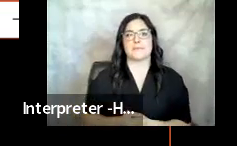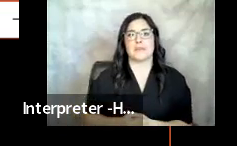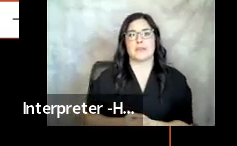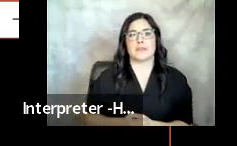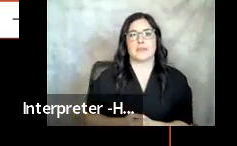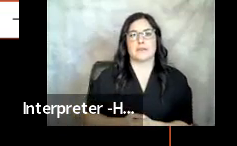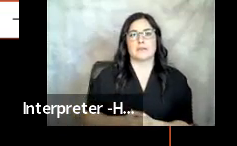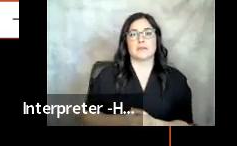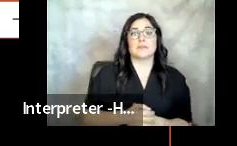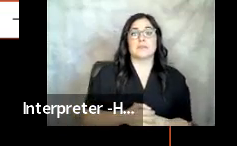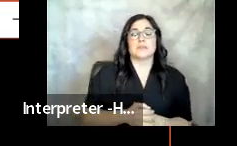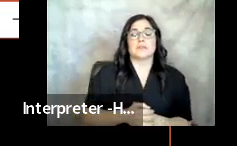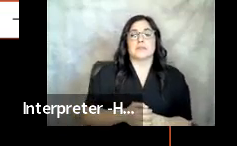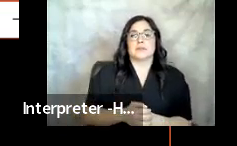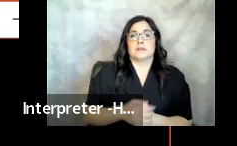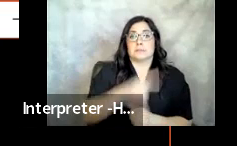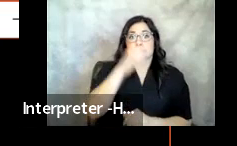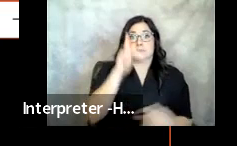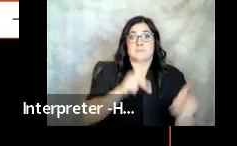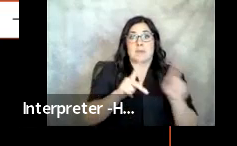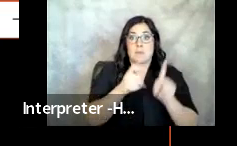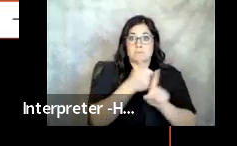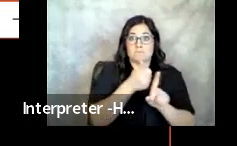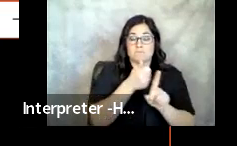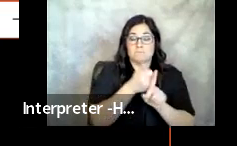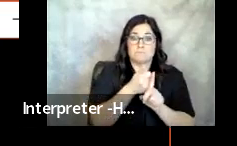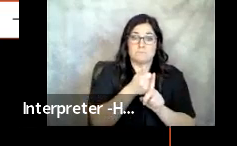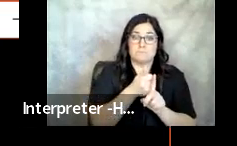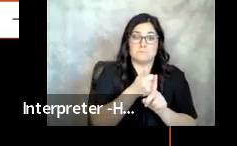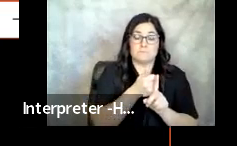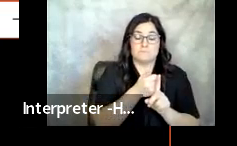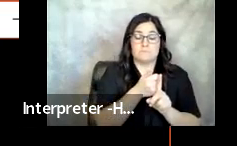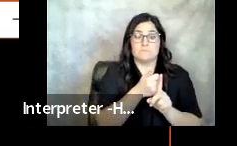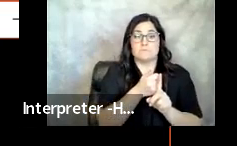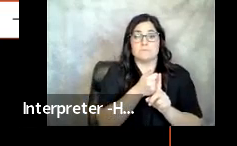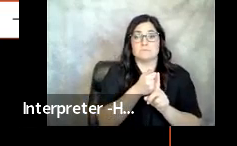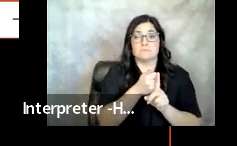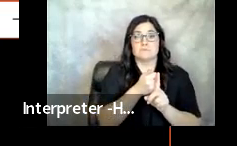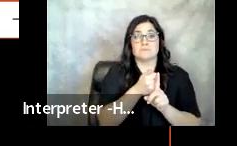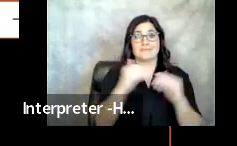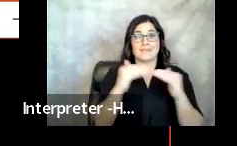Black people can't expect equal protection in the laws.